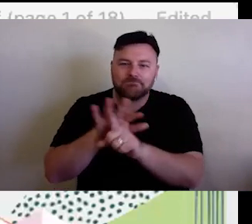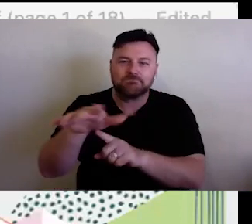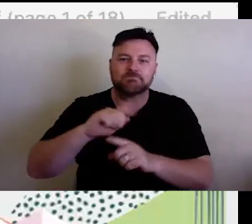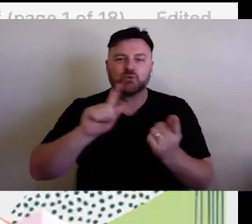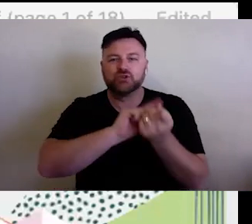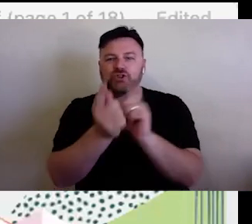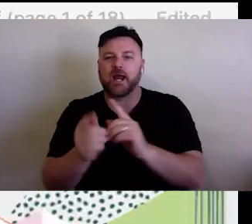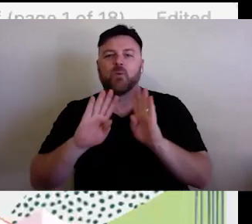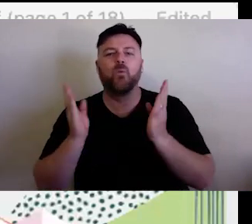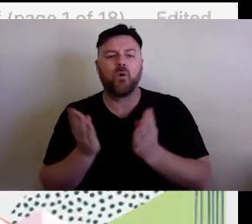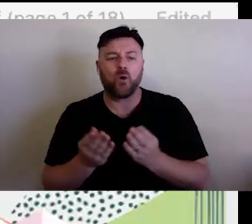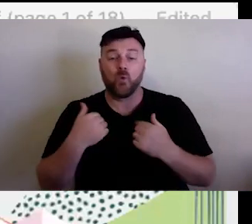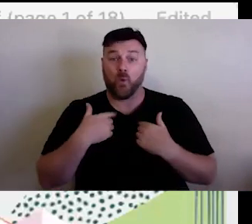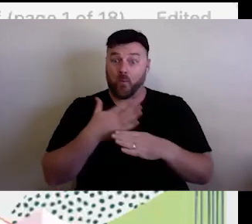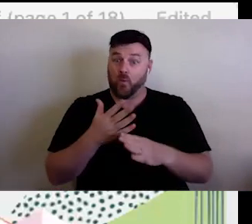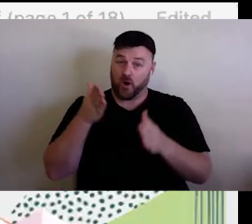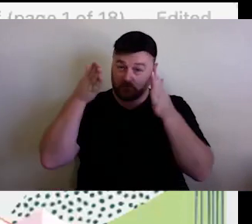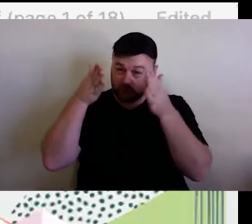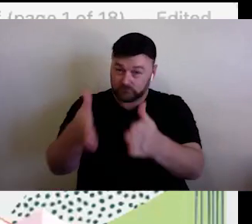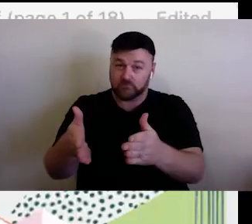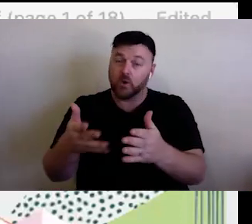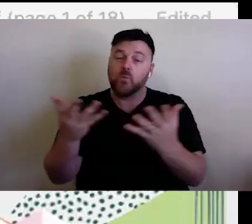acknowledgment of the traditional owners today and in particular the